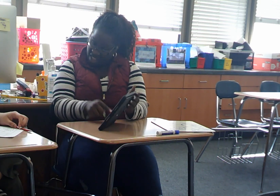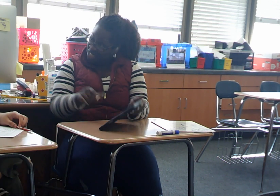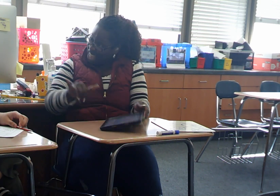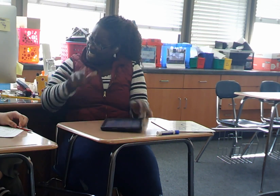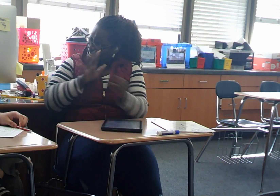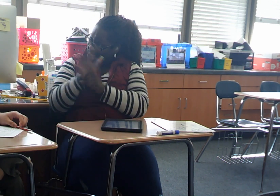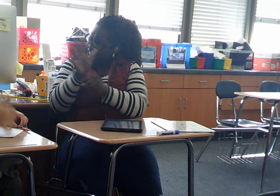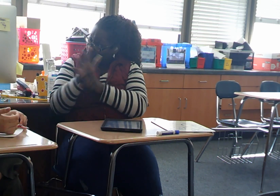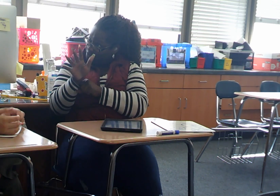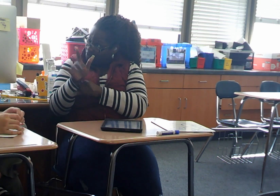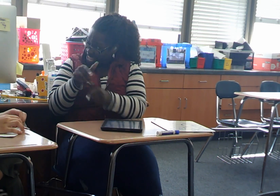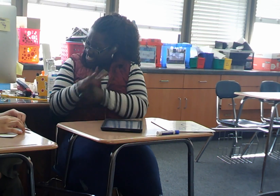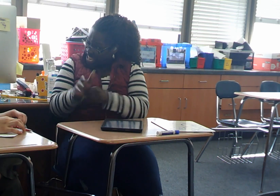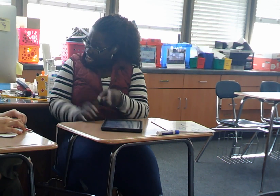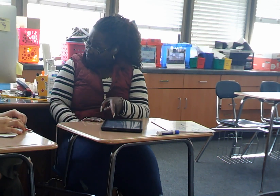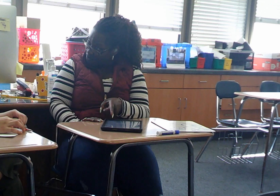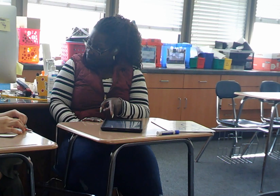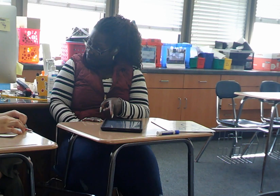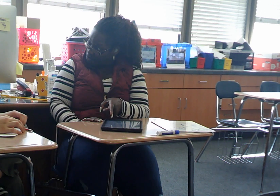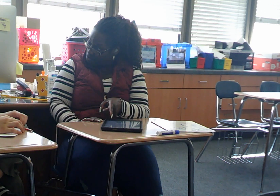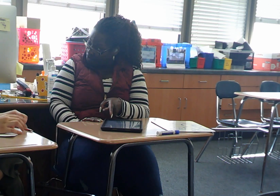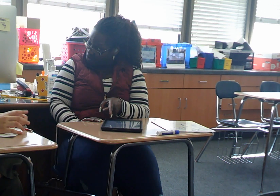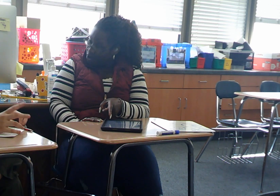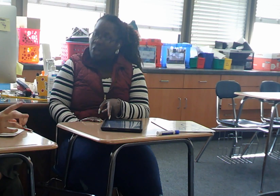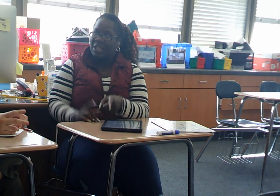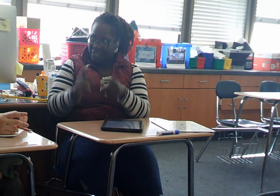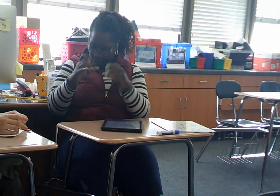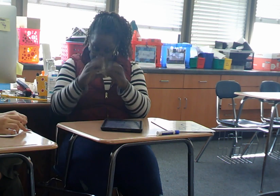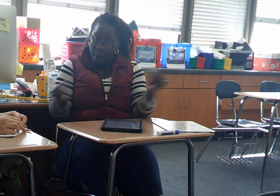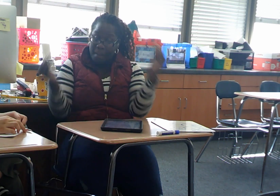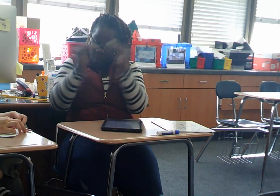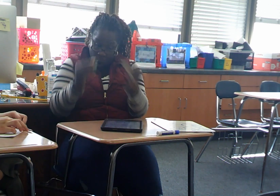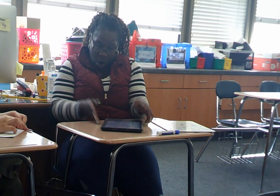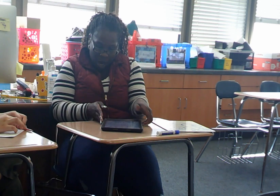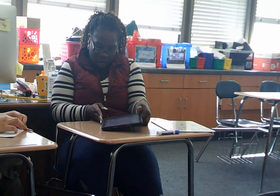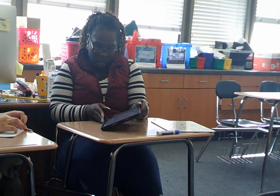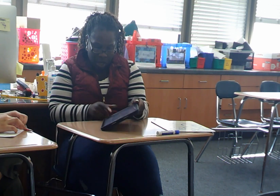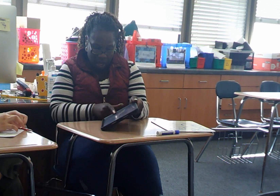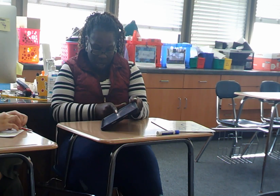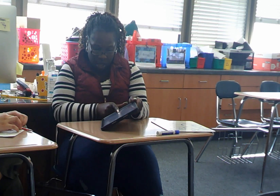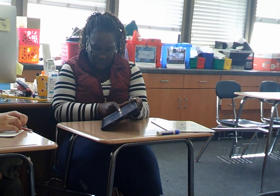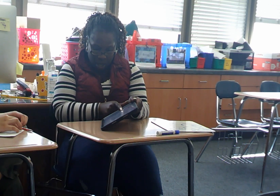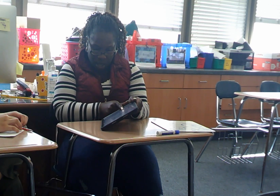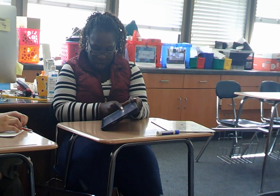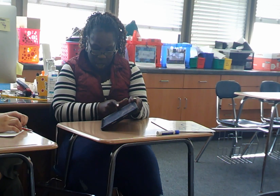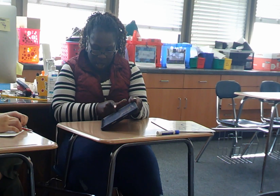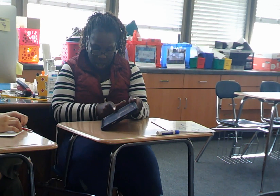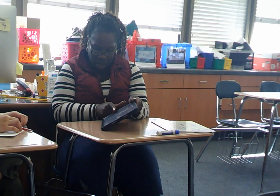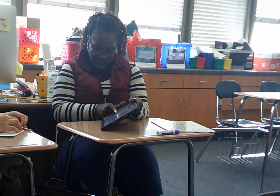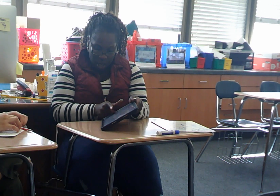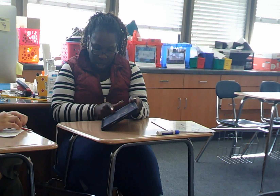Yes, but is that enough? Is that enough? It needs more.